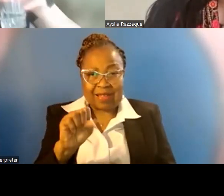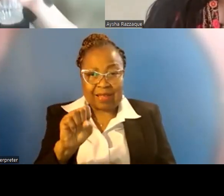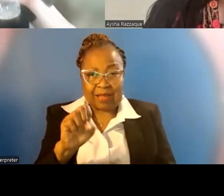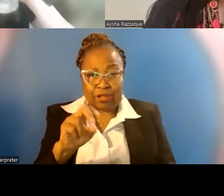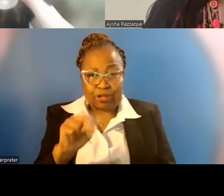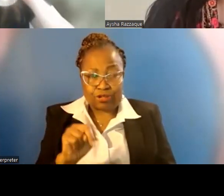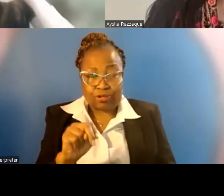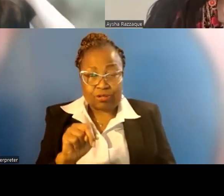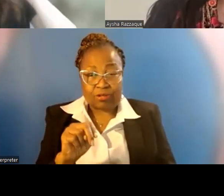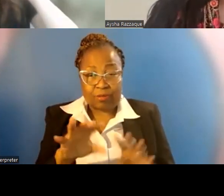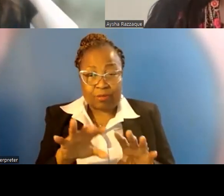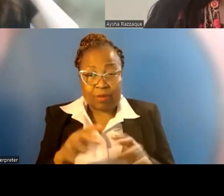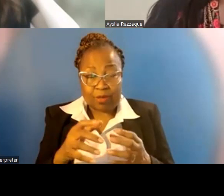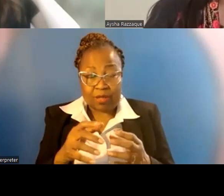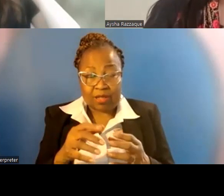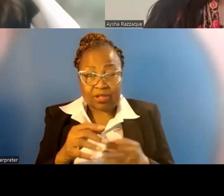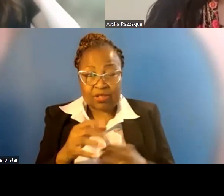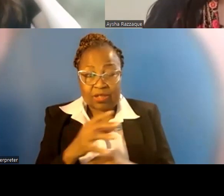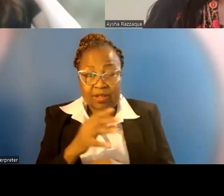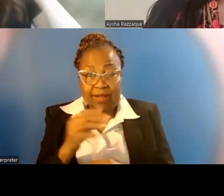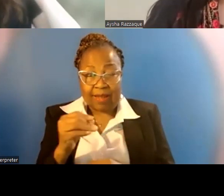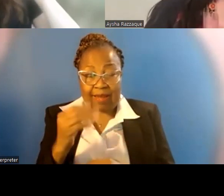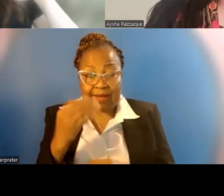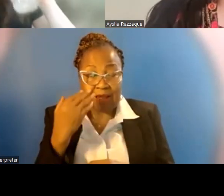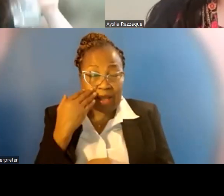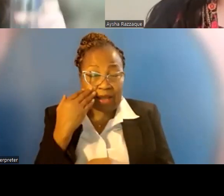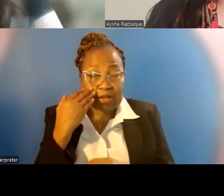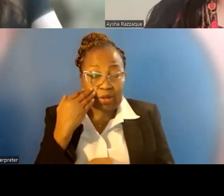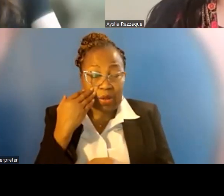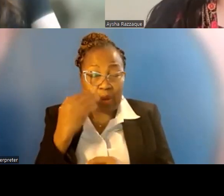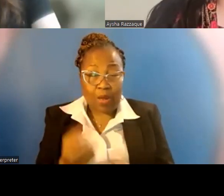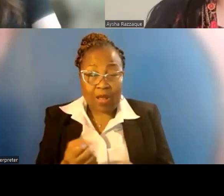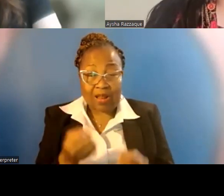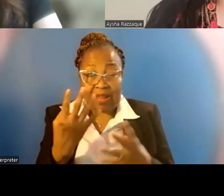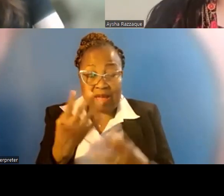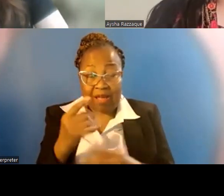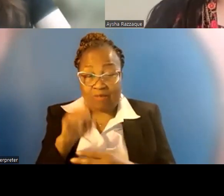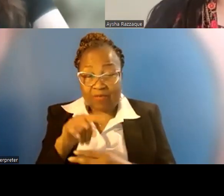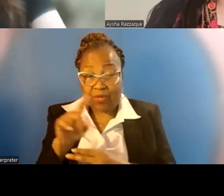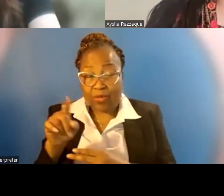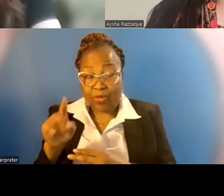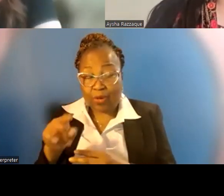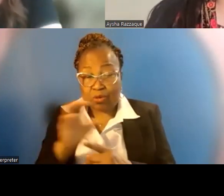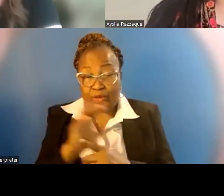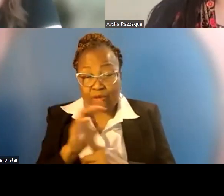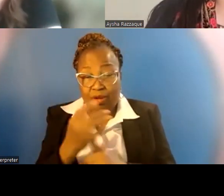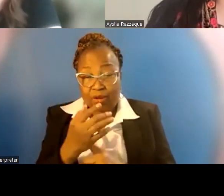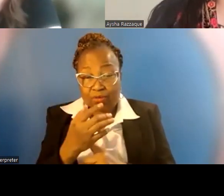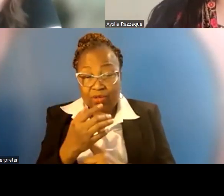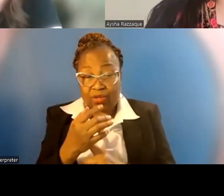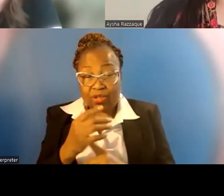and I know that a lot of those cultures still look at the medical model of disability